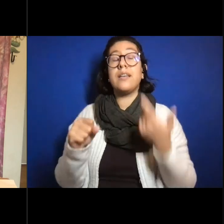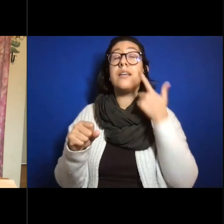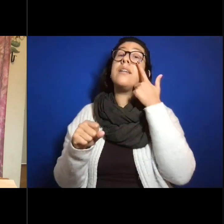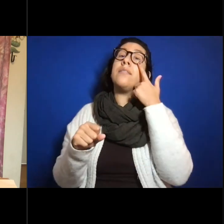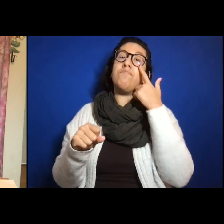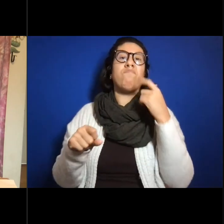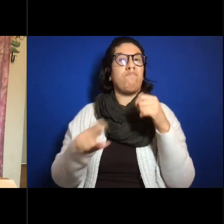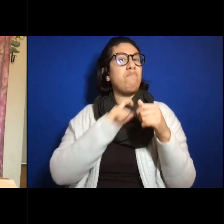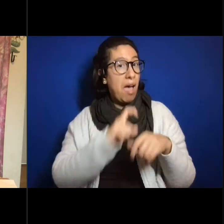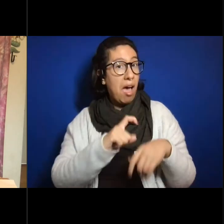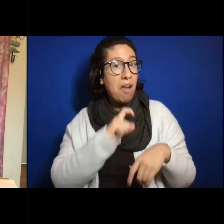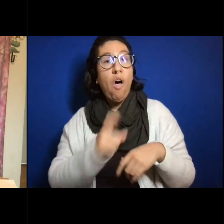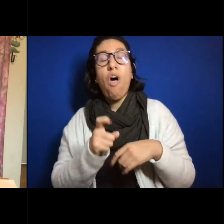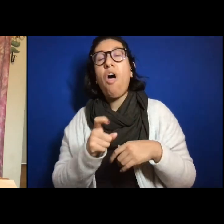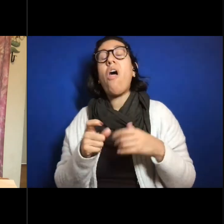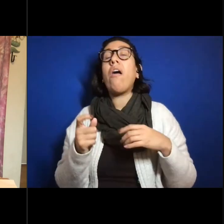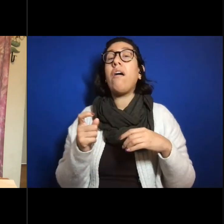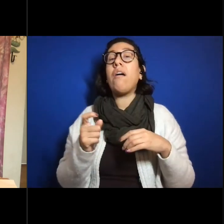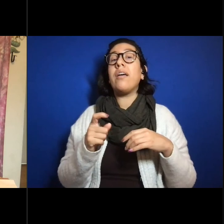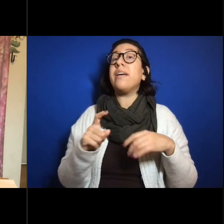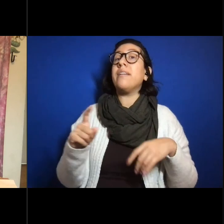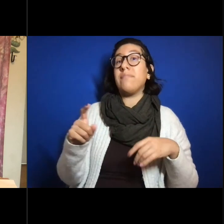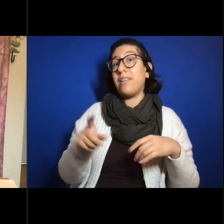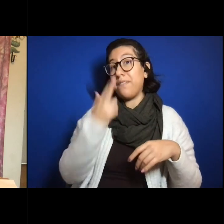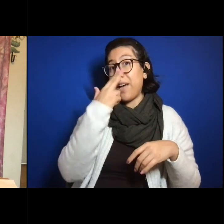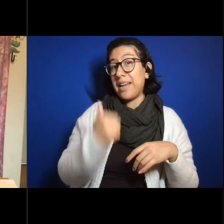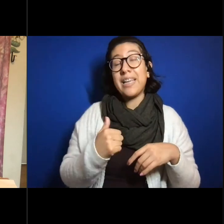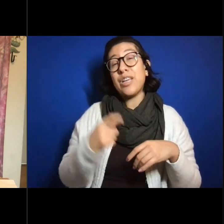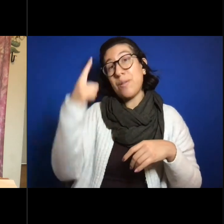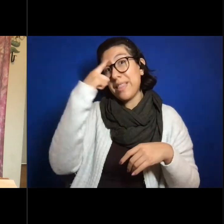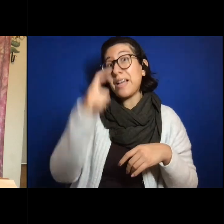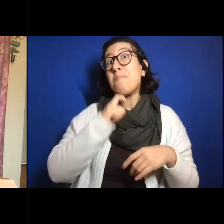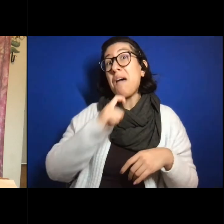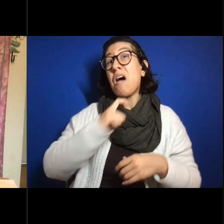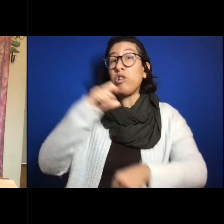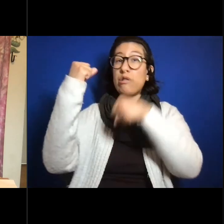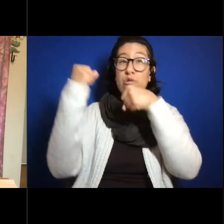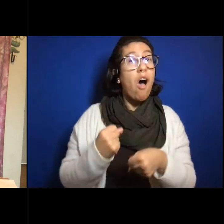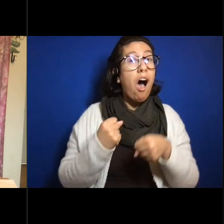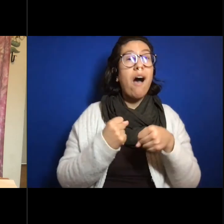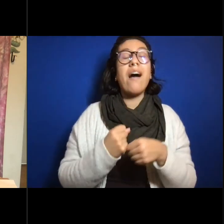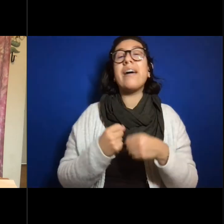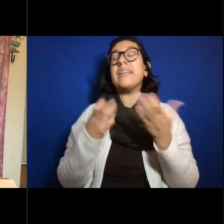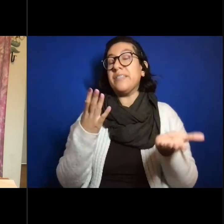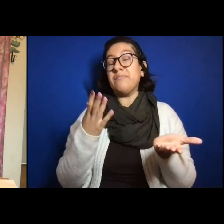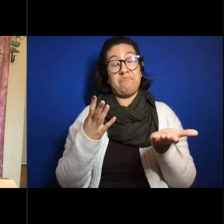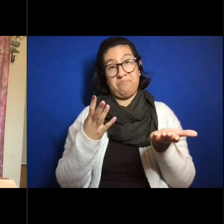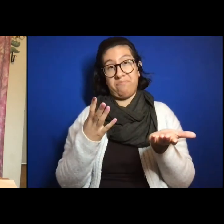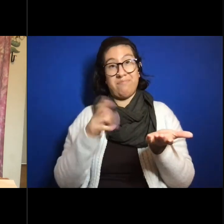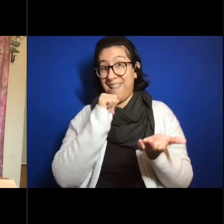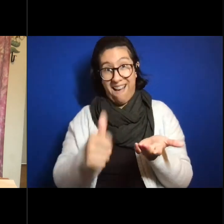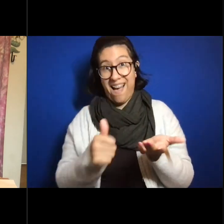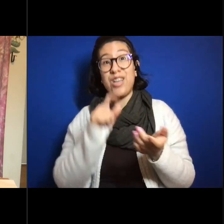and they're not actually very strong. If you touch one, you'd be surprised you're like, wow this can hold my roof on during our hurricane.